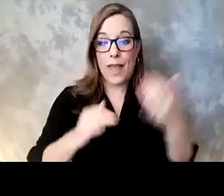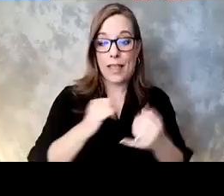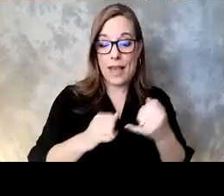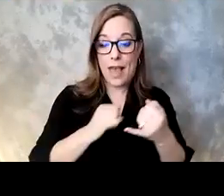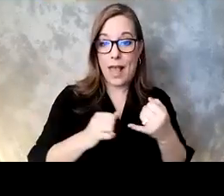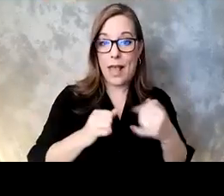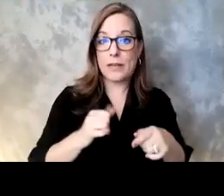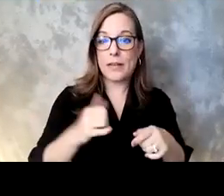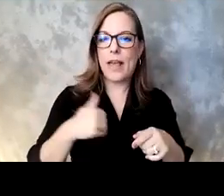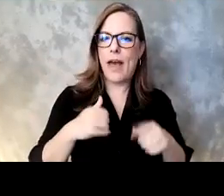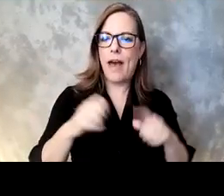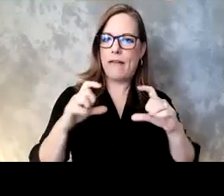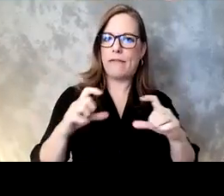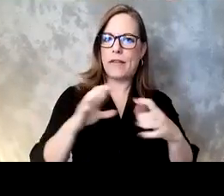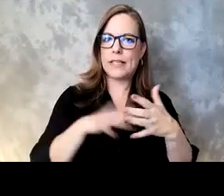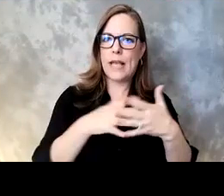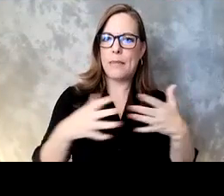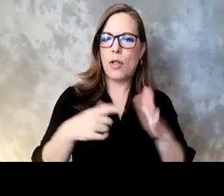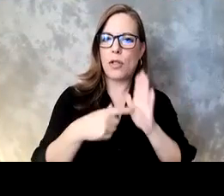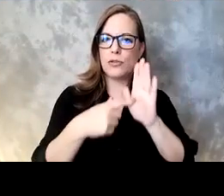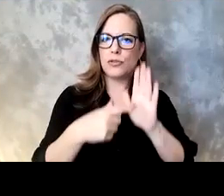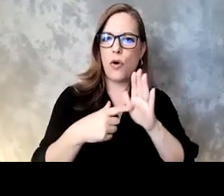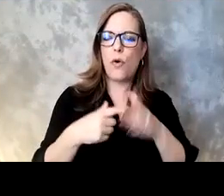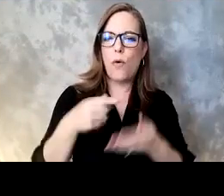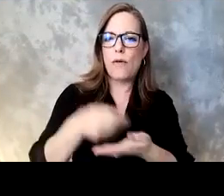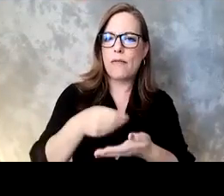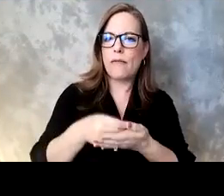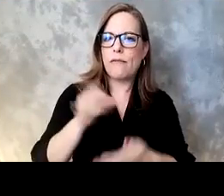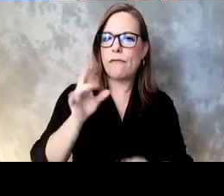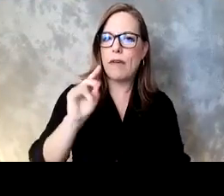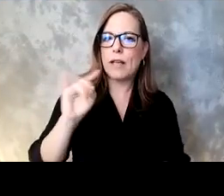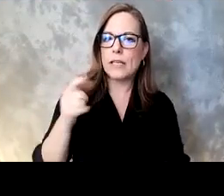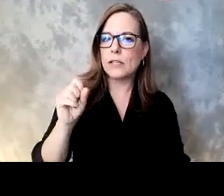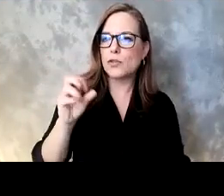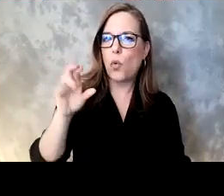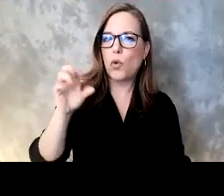a table that includes funding sources that can be used to provide or assist with extended